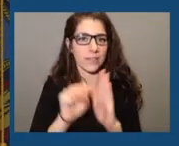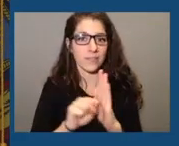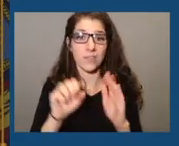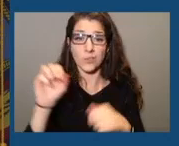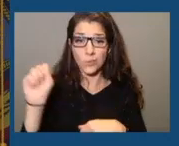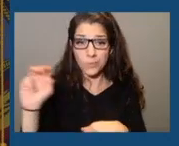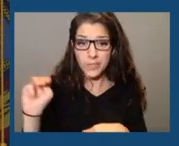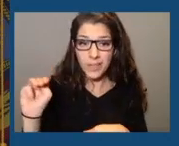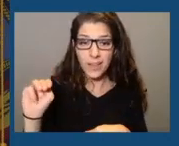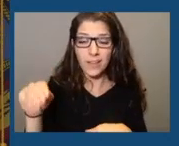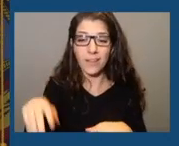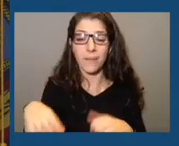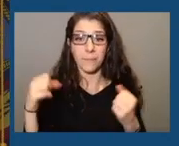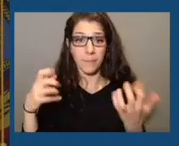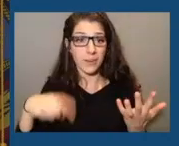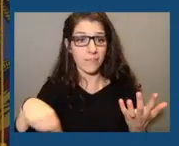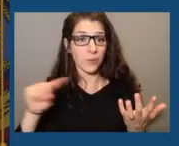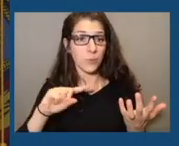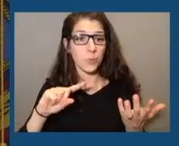many of you are in the academy. I don't know if you had to learn about